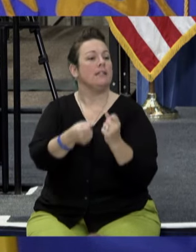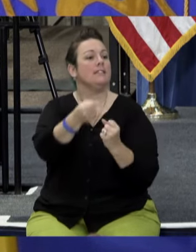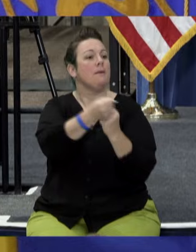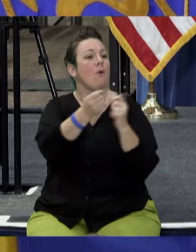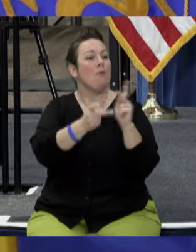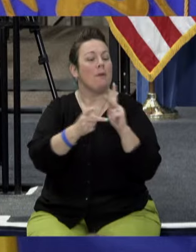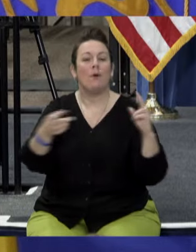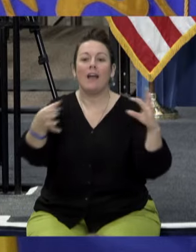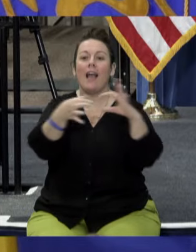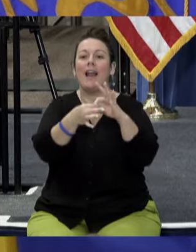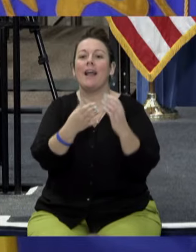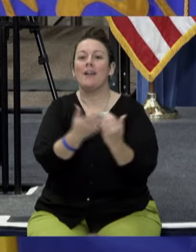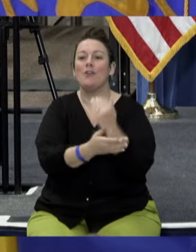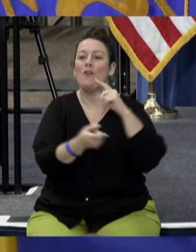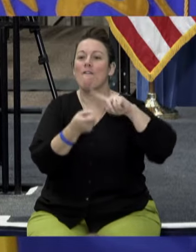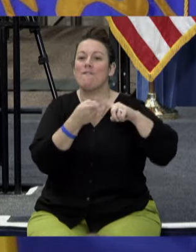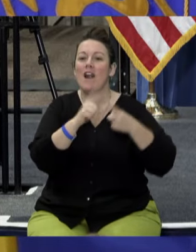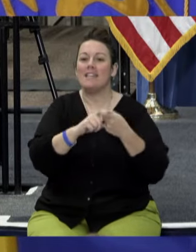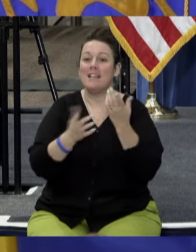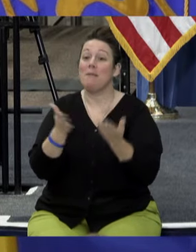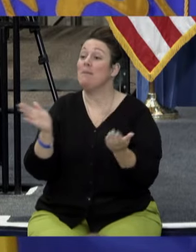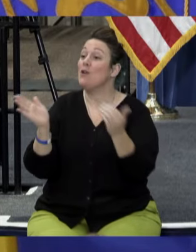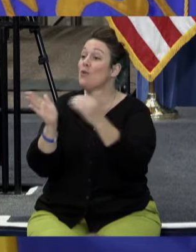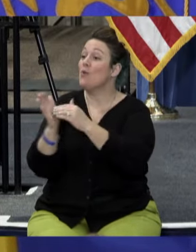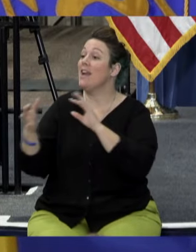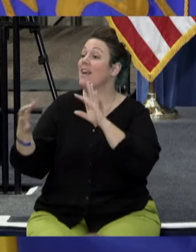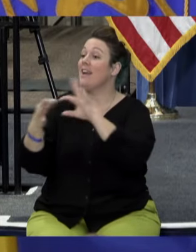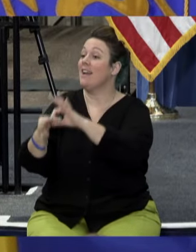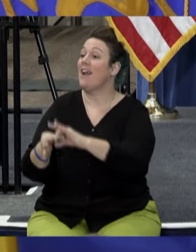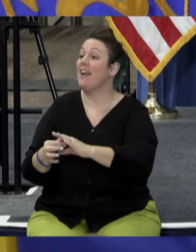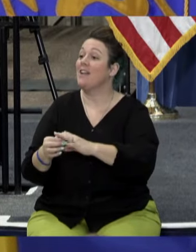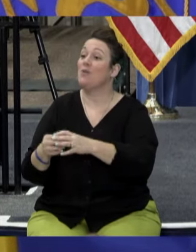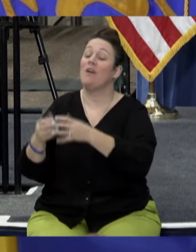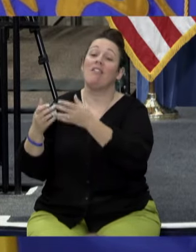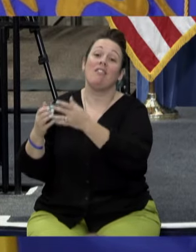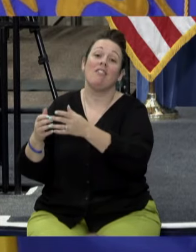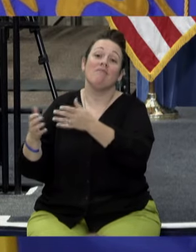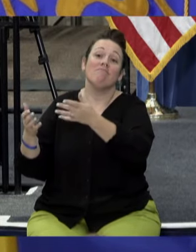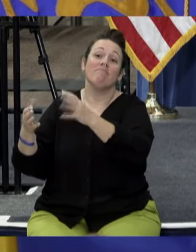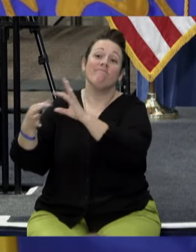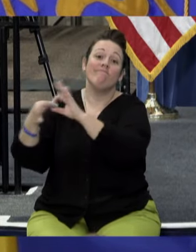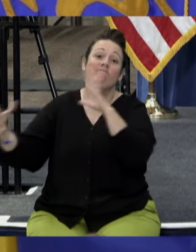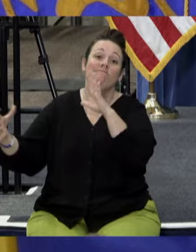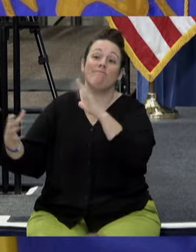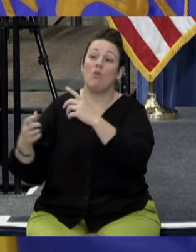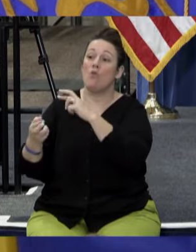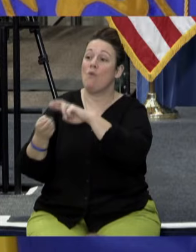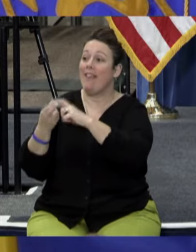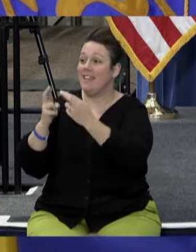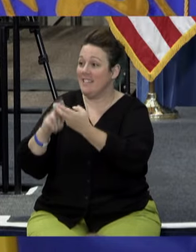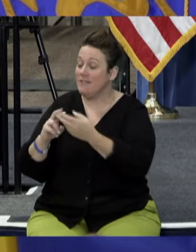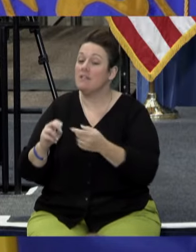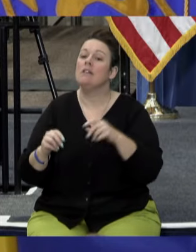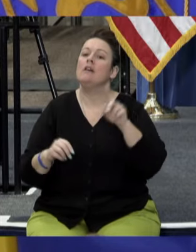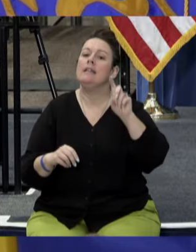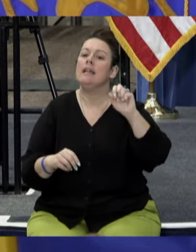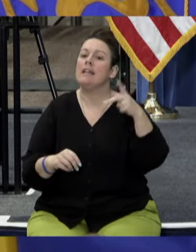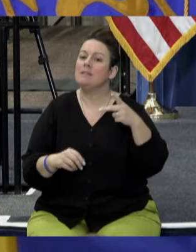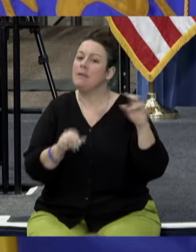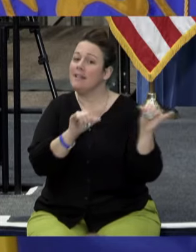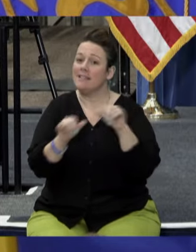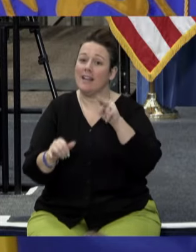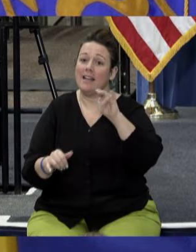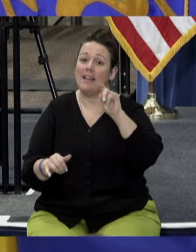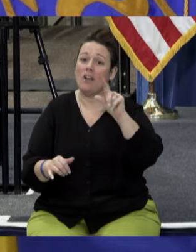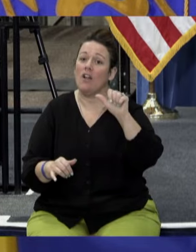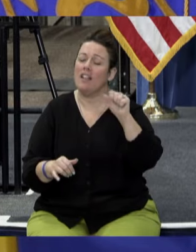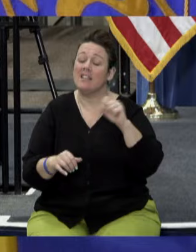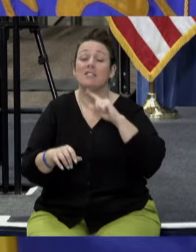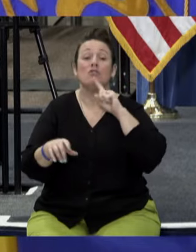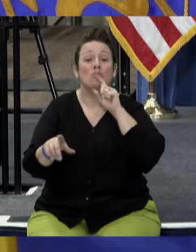reconnect with long-lost relatives. In other words, DSPs like Nicholas truly do it all.